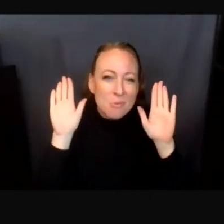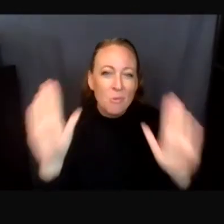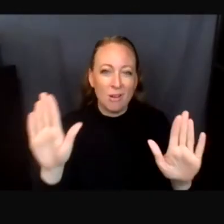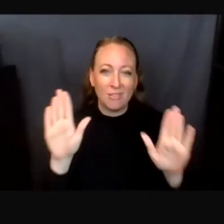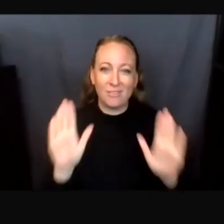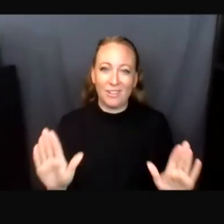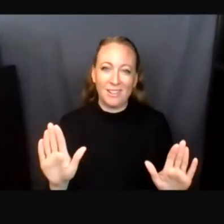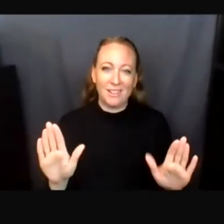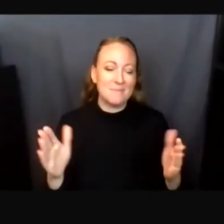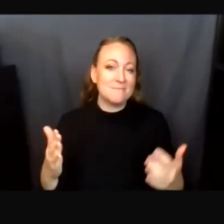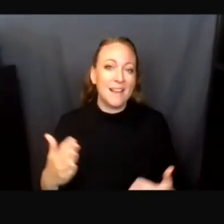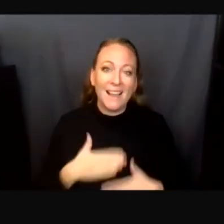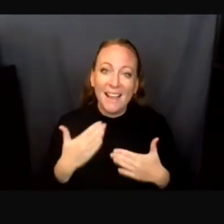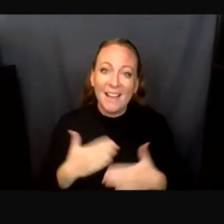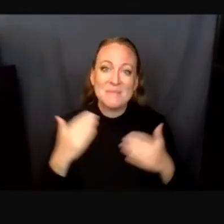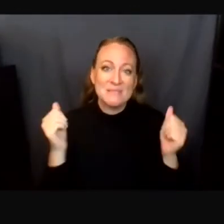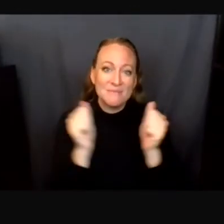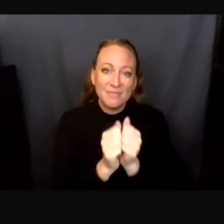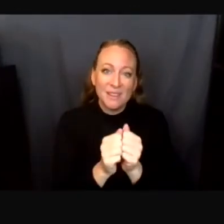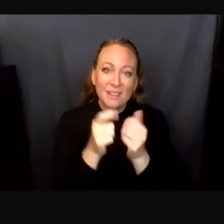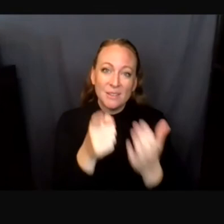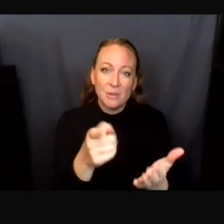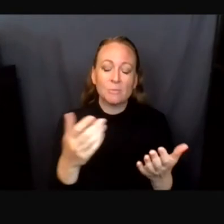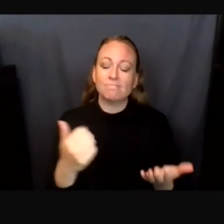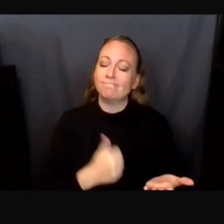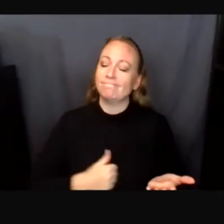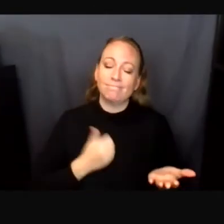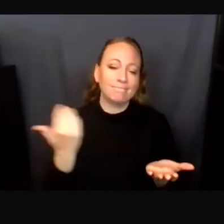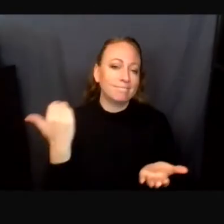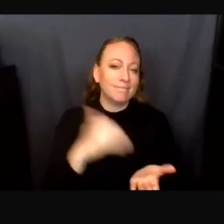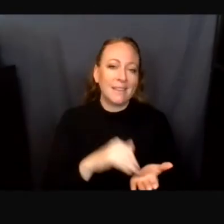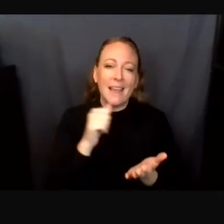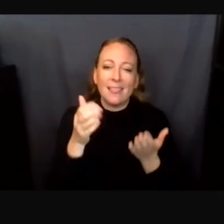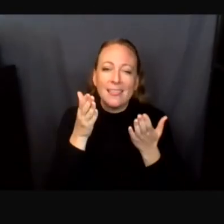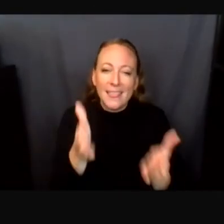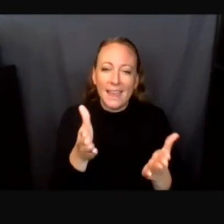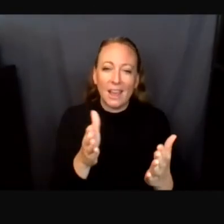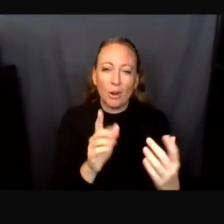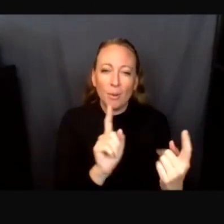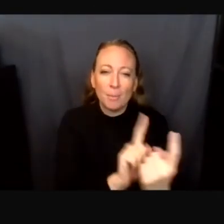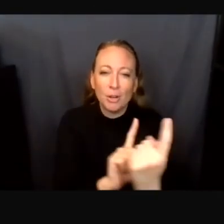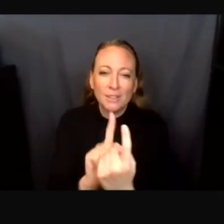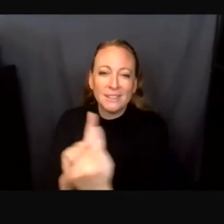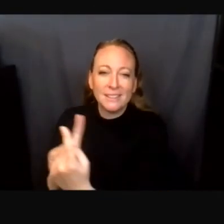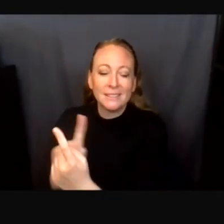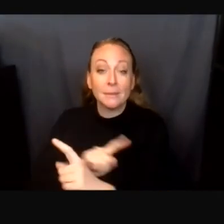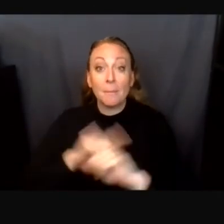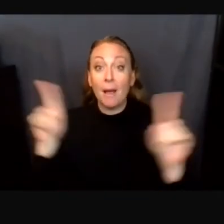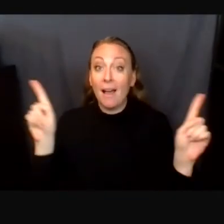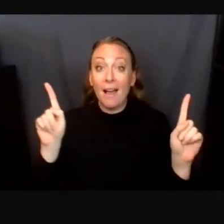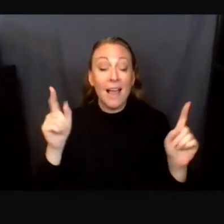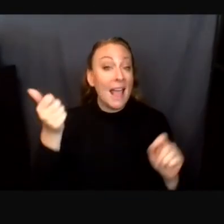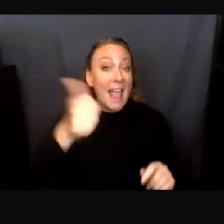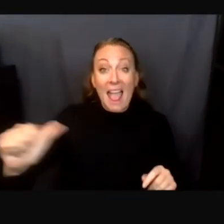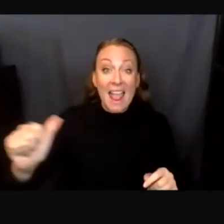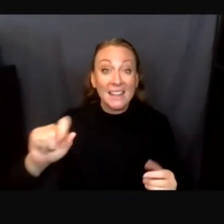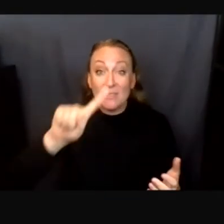I'm happy to be with you. Sorry again, that I'm not with you in person. But I'm willing to answer any question that you might have